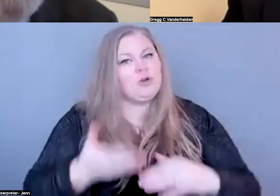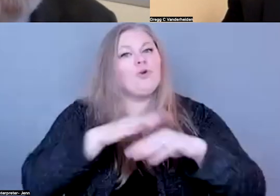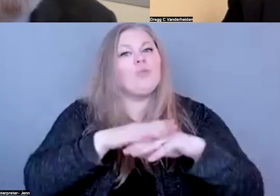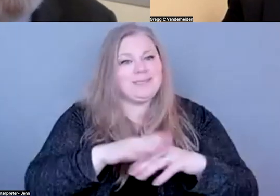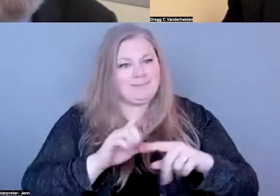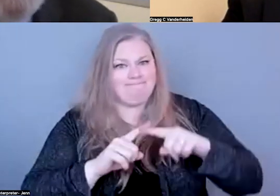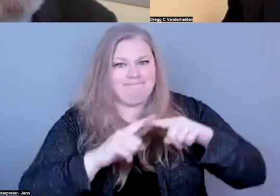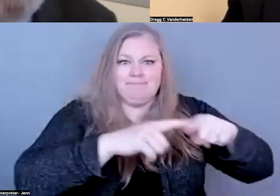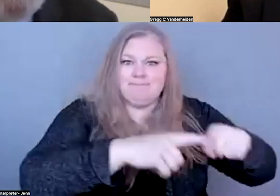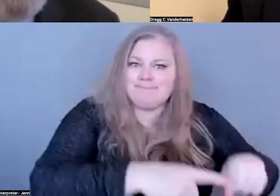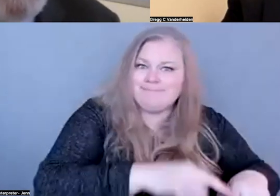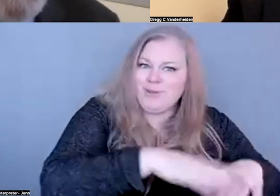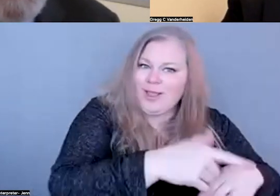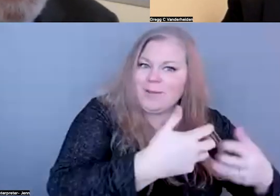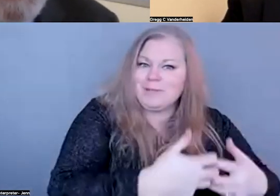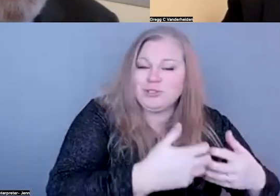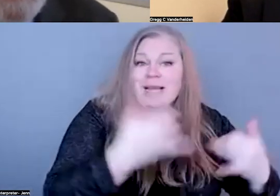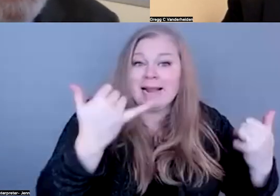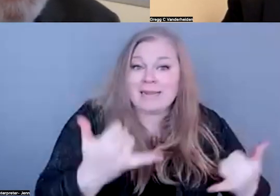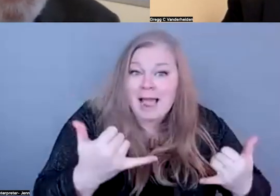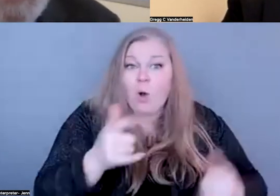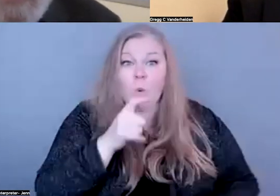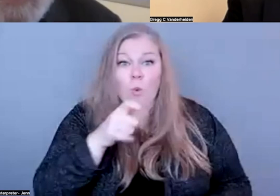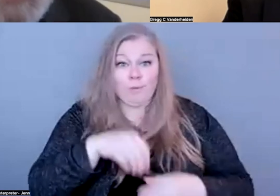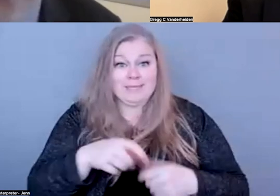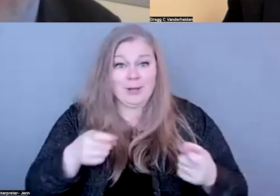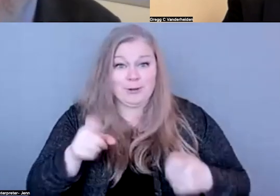so it isn't quite clear who's in control. It's sort of like your mobile may be more